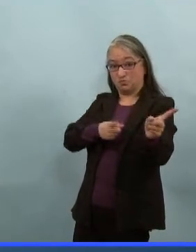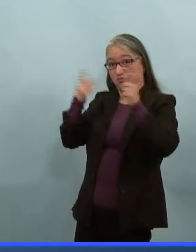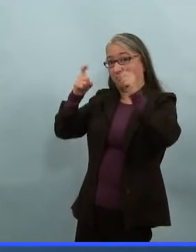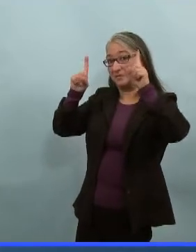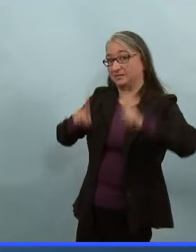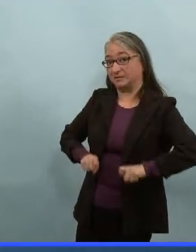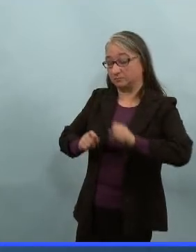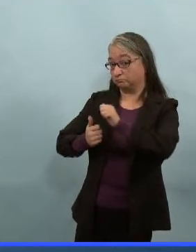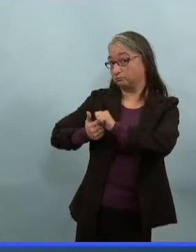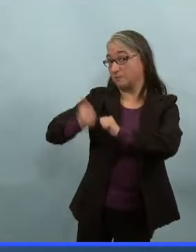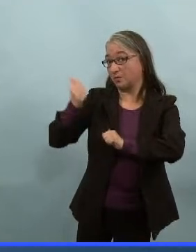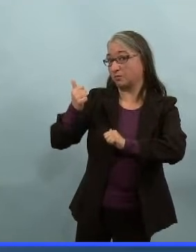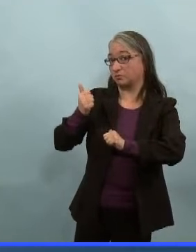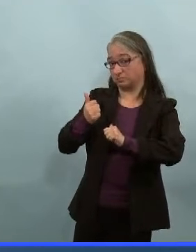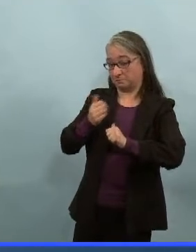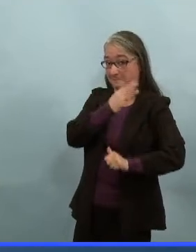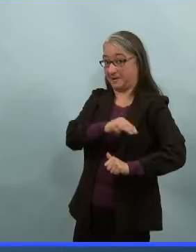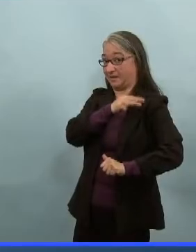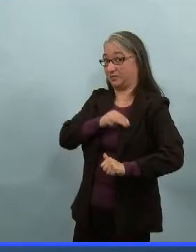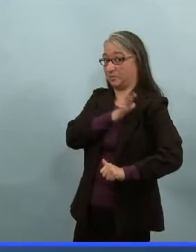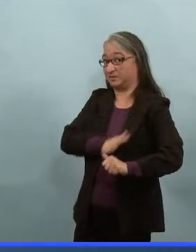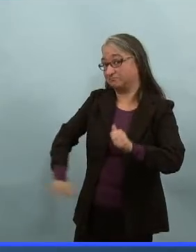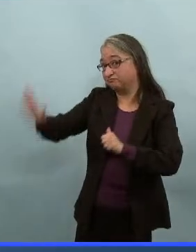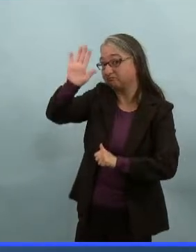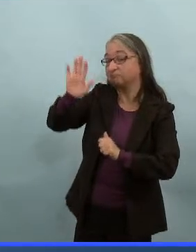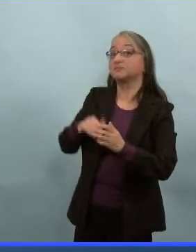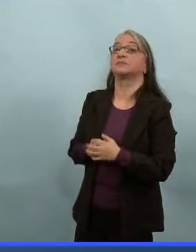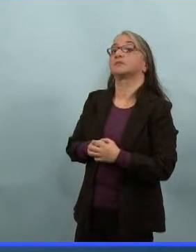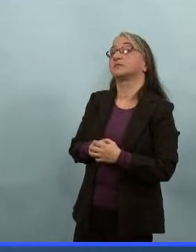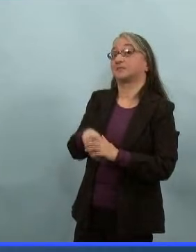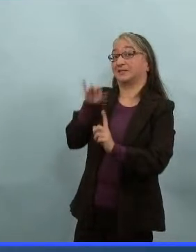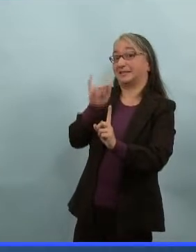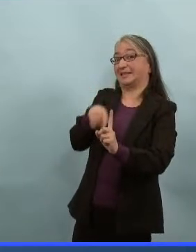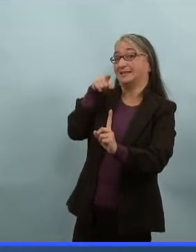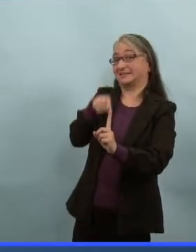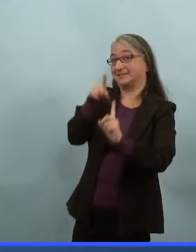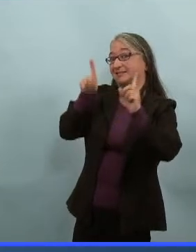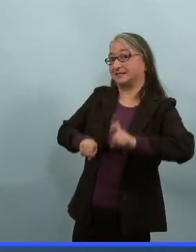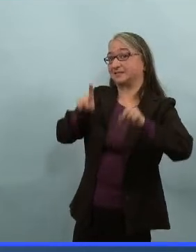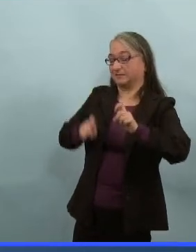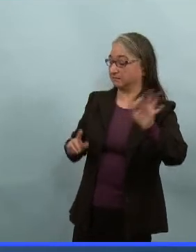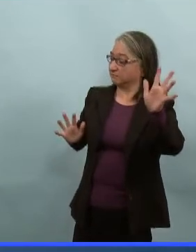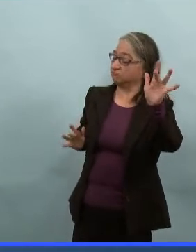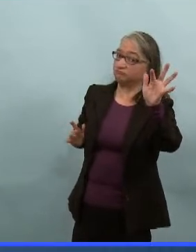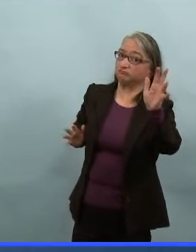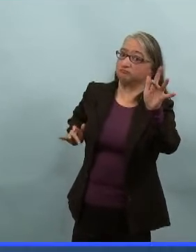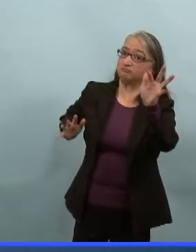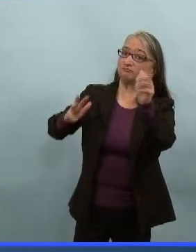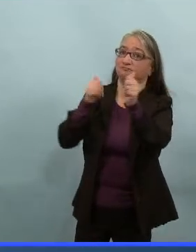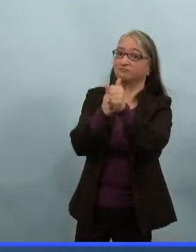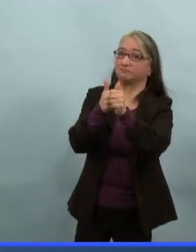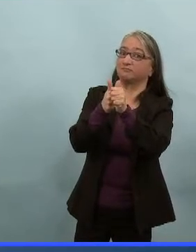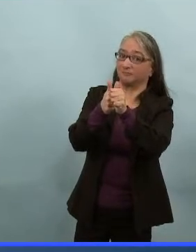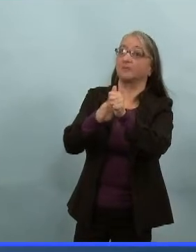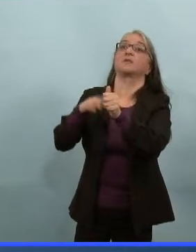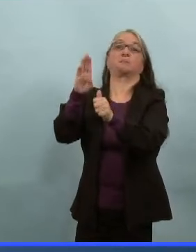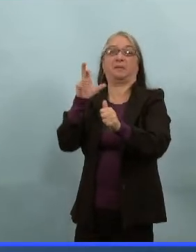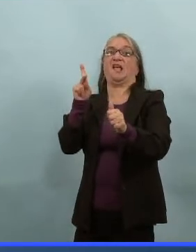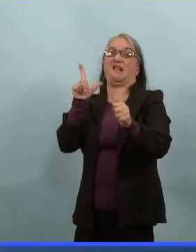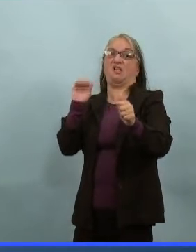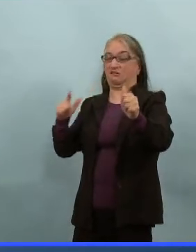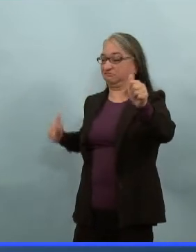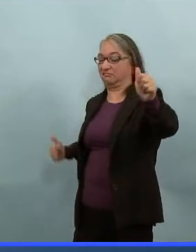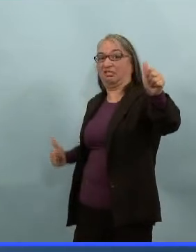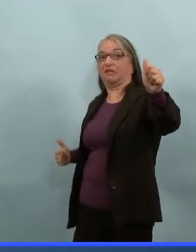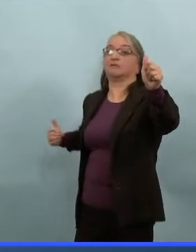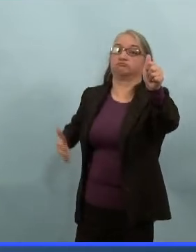um and you know once this testing backlog the pcr testing backlog is cleared do you anticipate uh